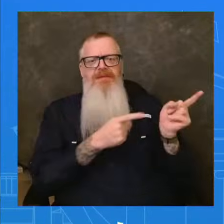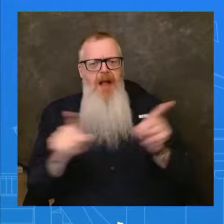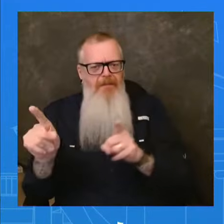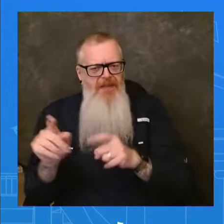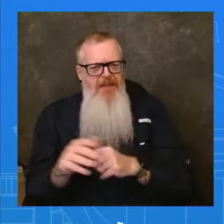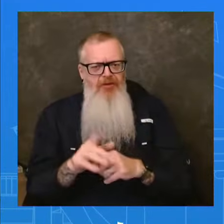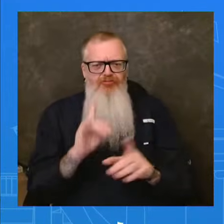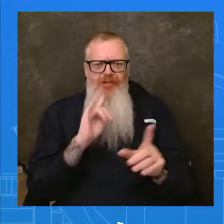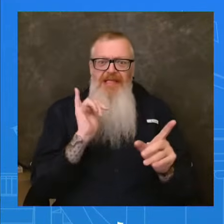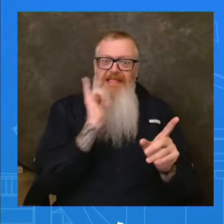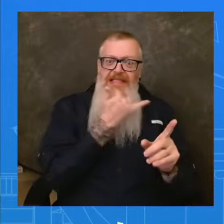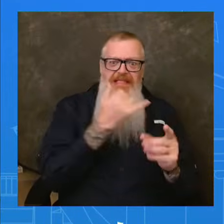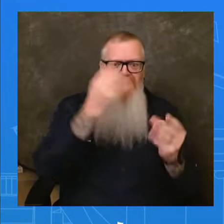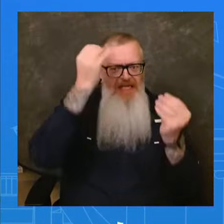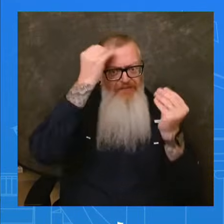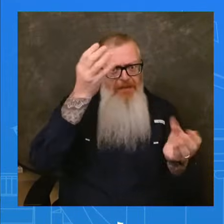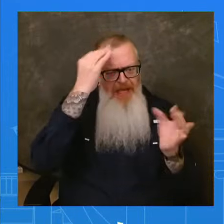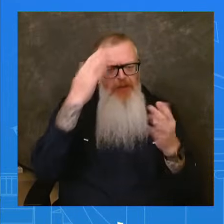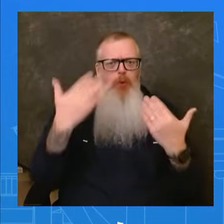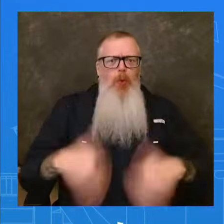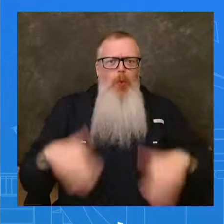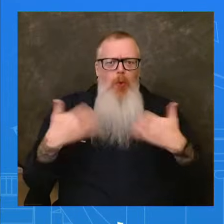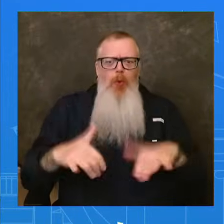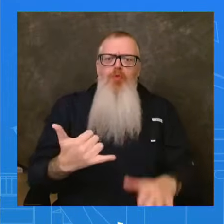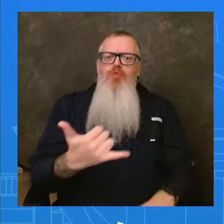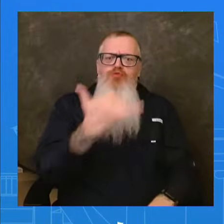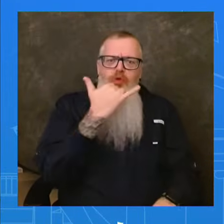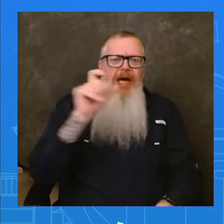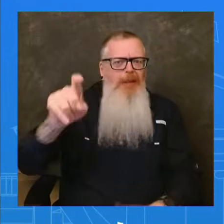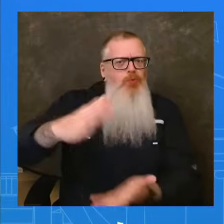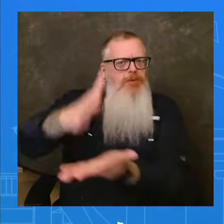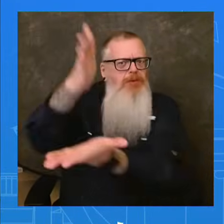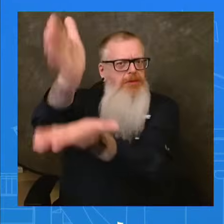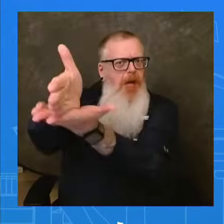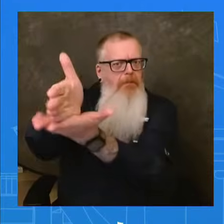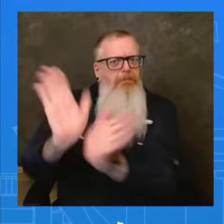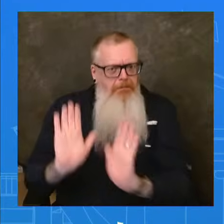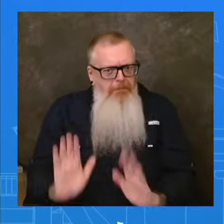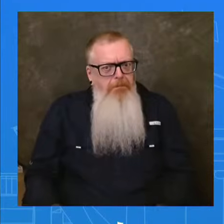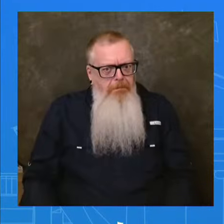You heard the president speak to this just moments ago. Everyone, especially those in positions of power,